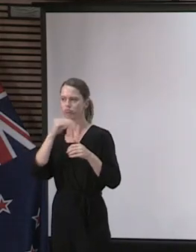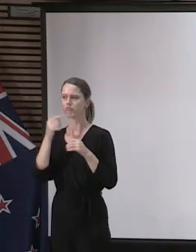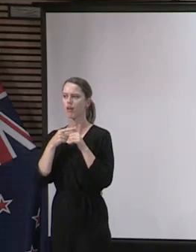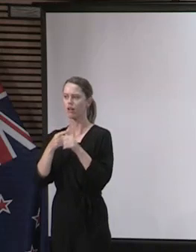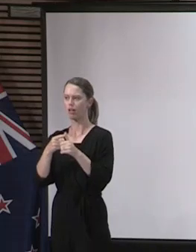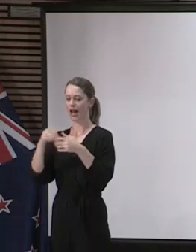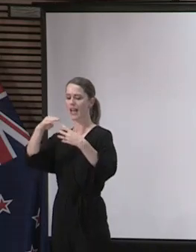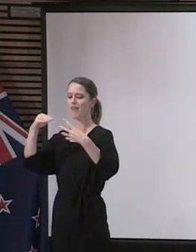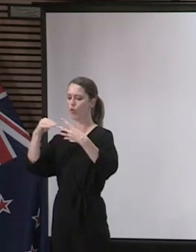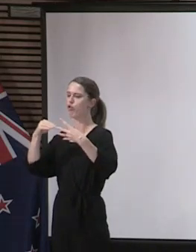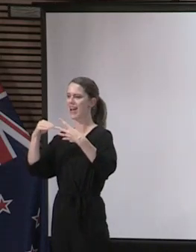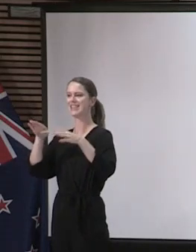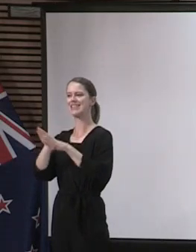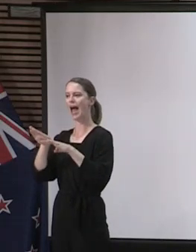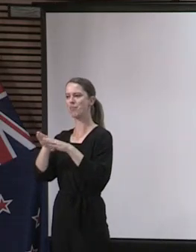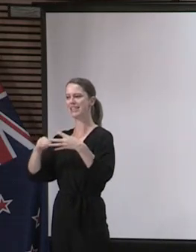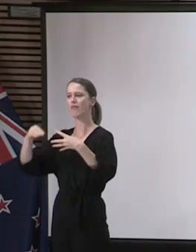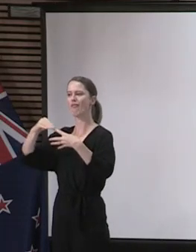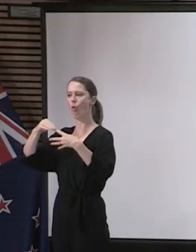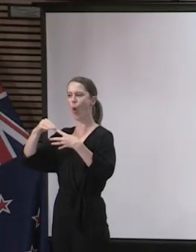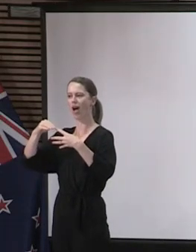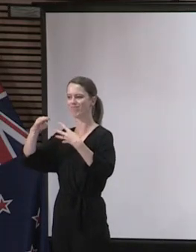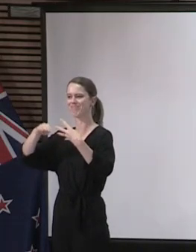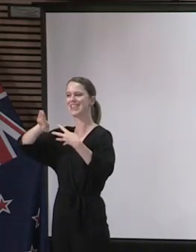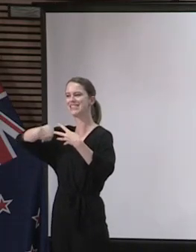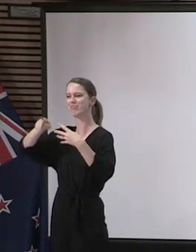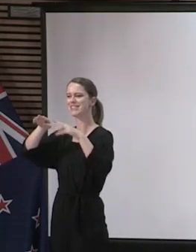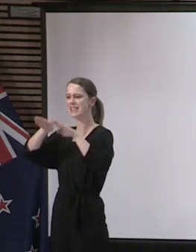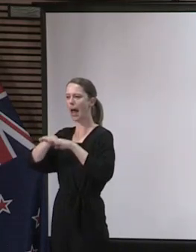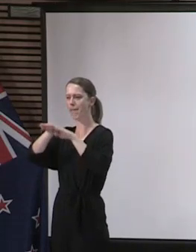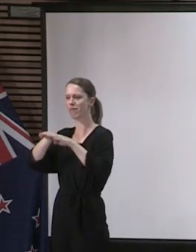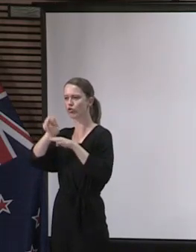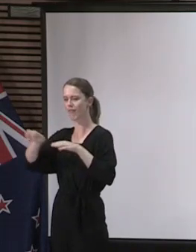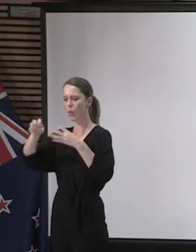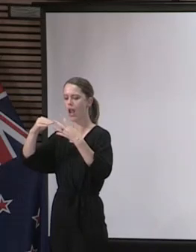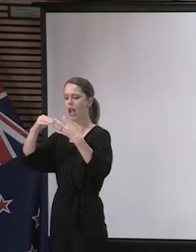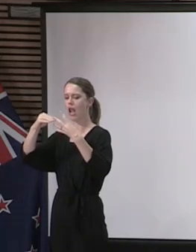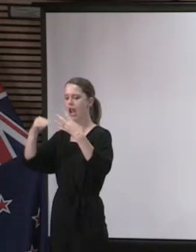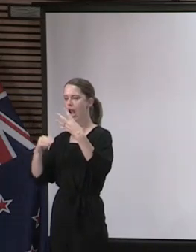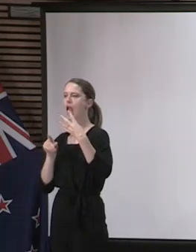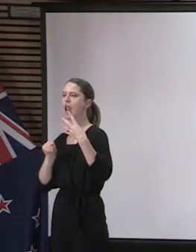PRIME MINISTER JACINDA ARDERN: Essentially, alert level 3 maintains the same